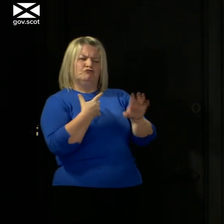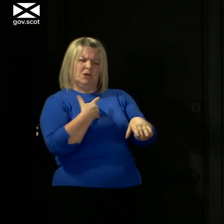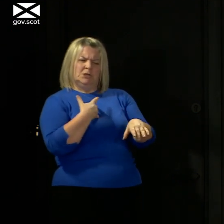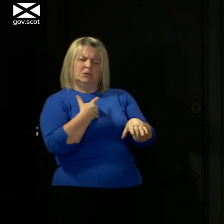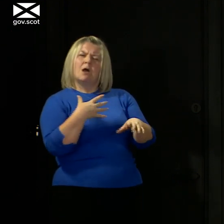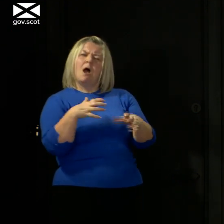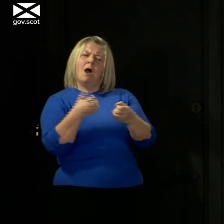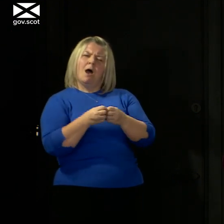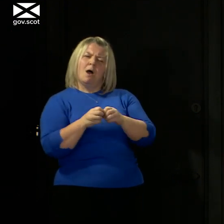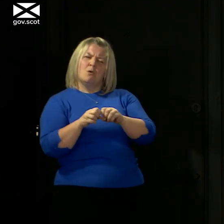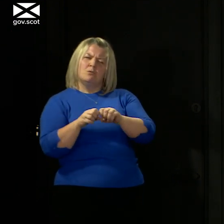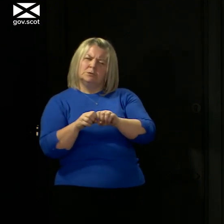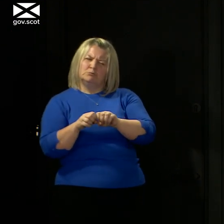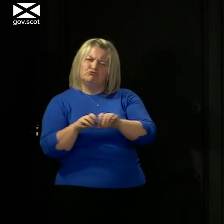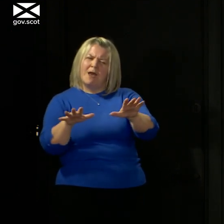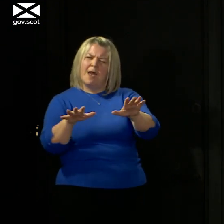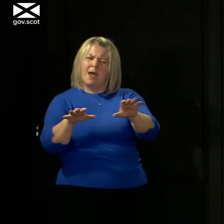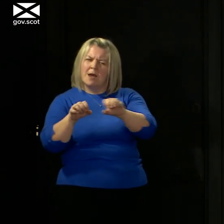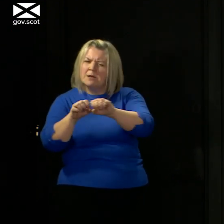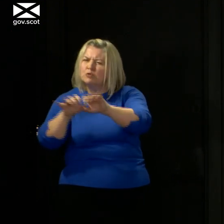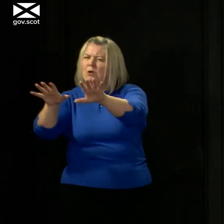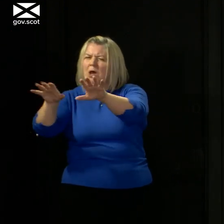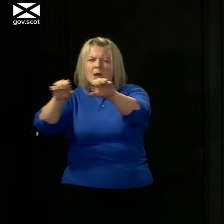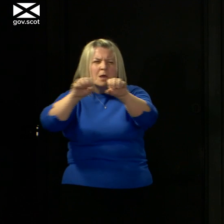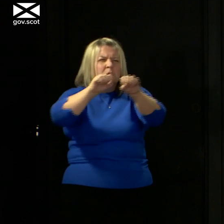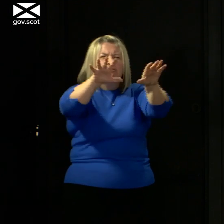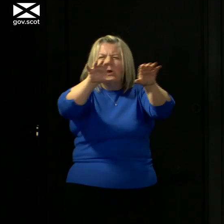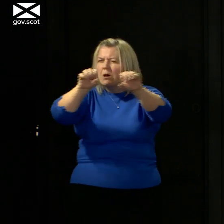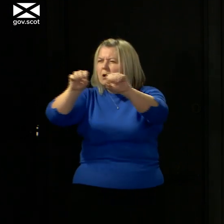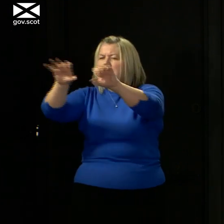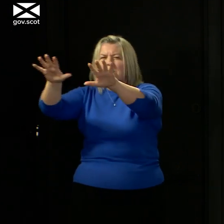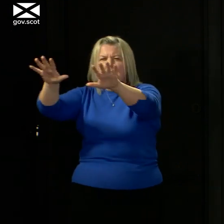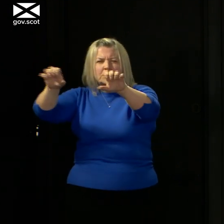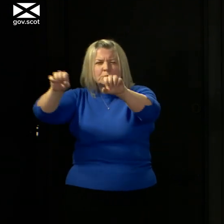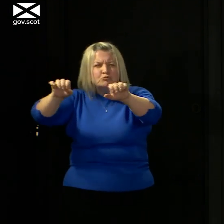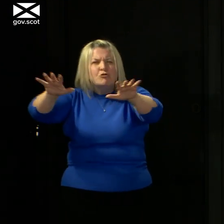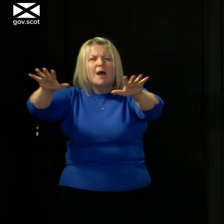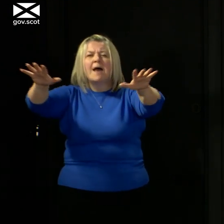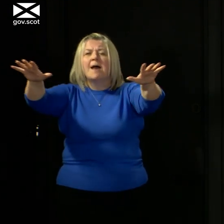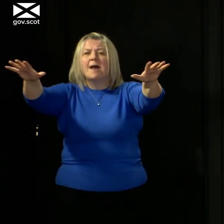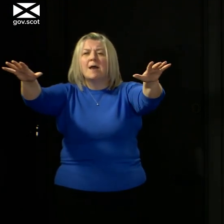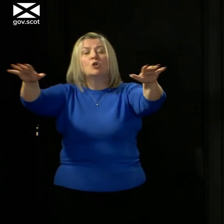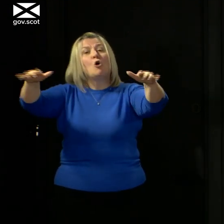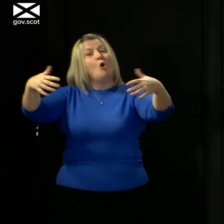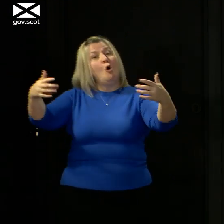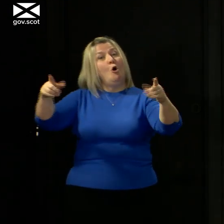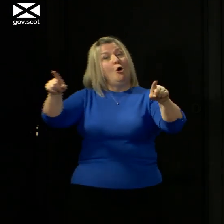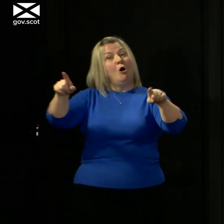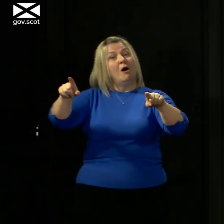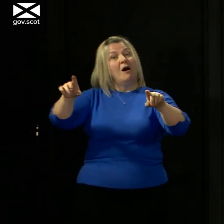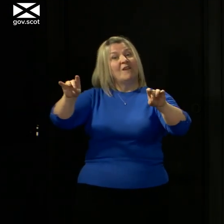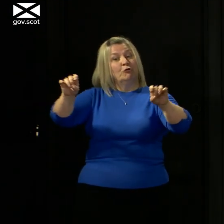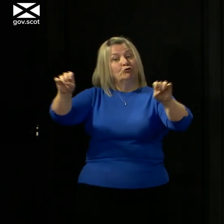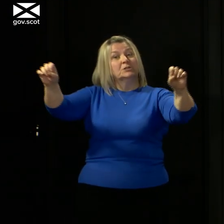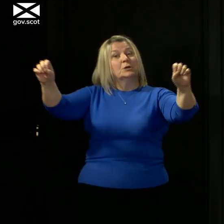is telling us about the slowing down of that spread of the virus so I know there is, and i share it, there's probably not a day goes by when I'm not asking my